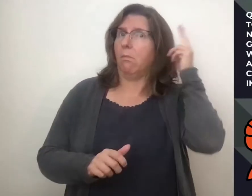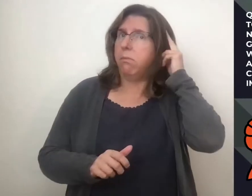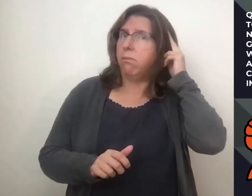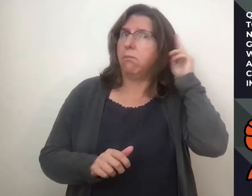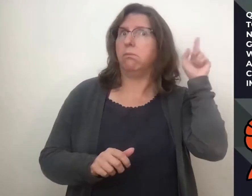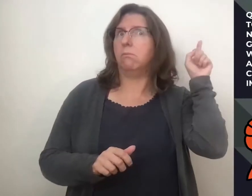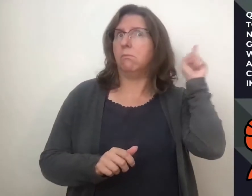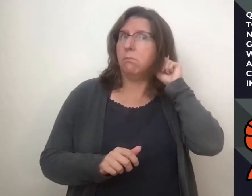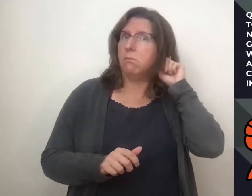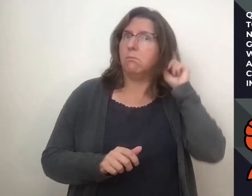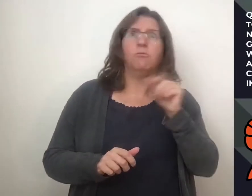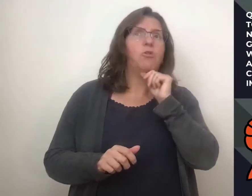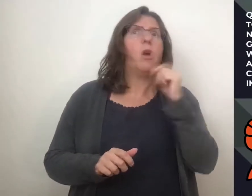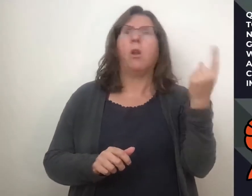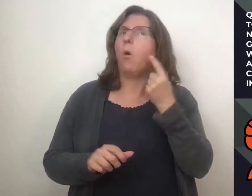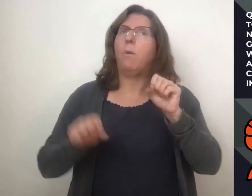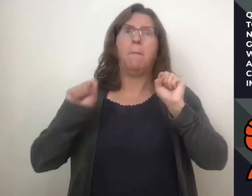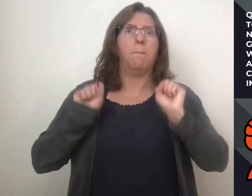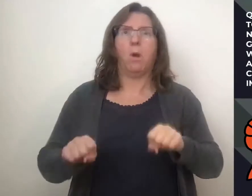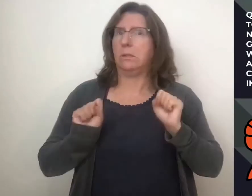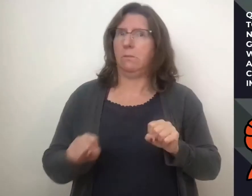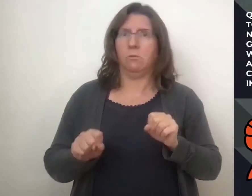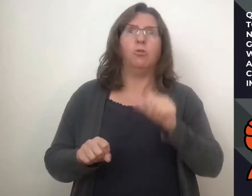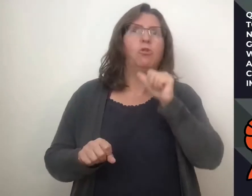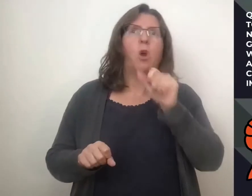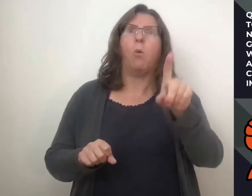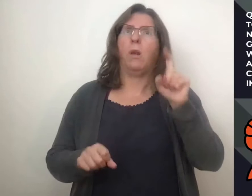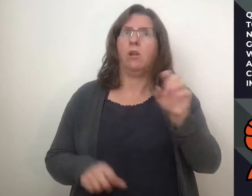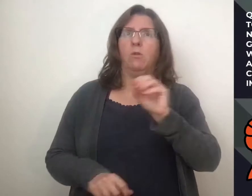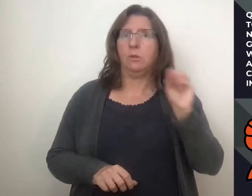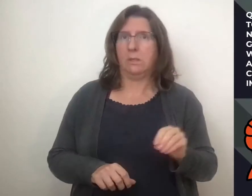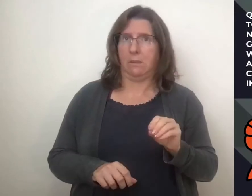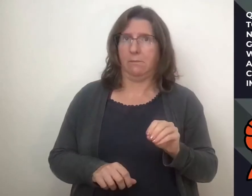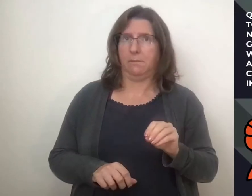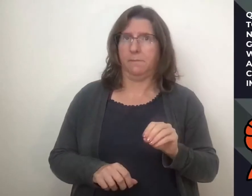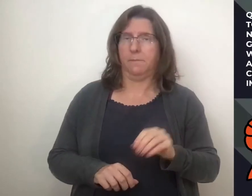It’s just not possible to get that much sound in through these aids.